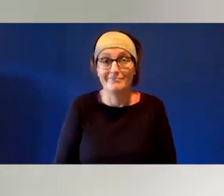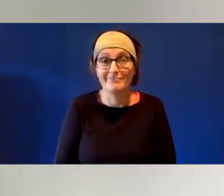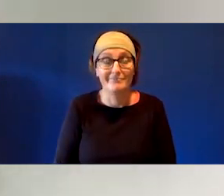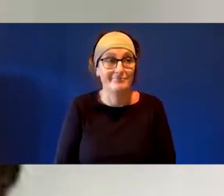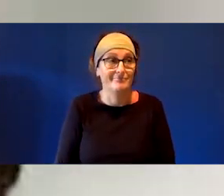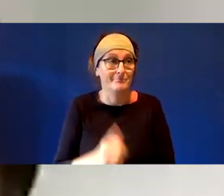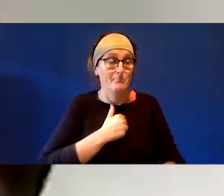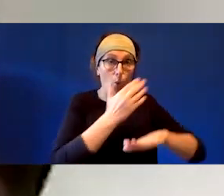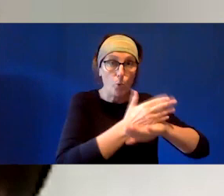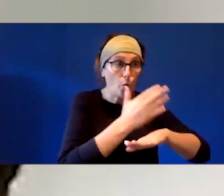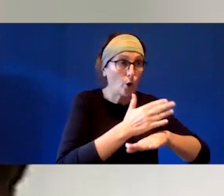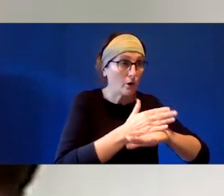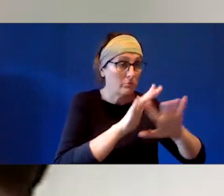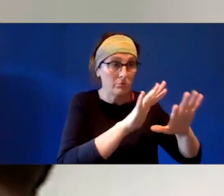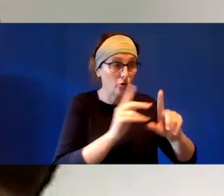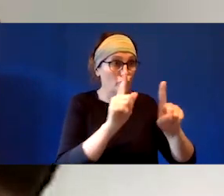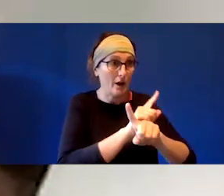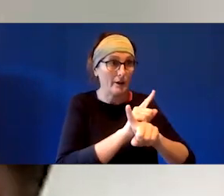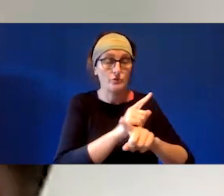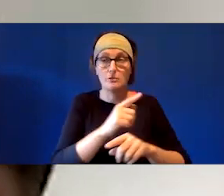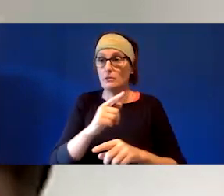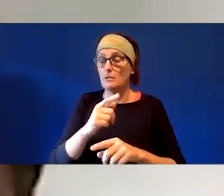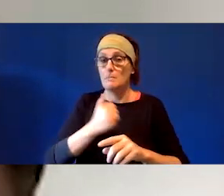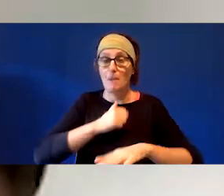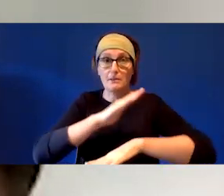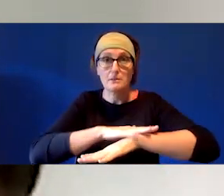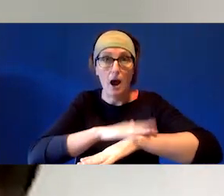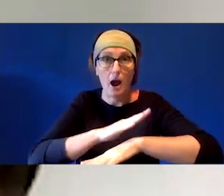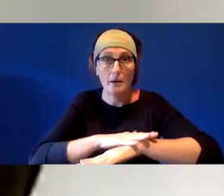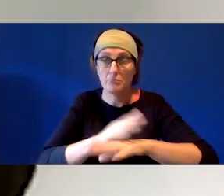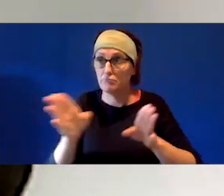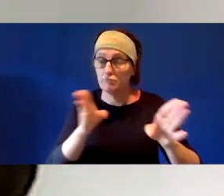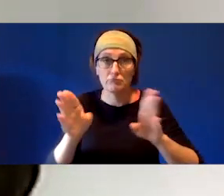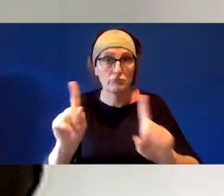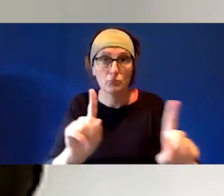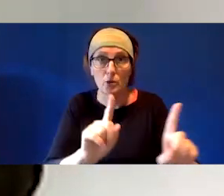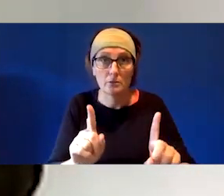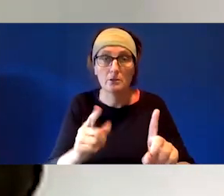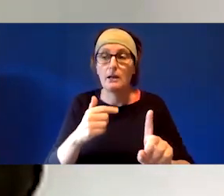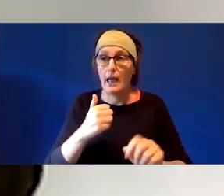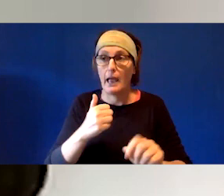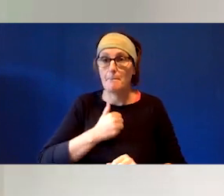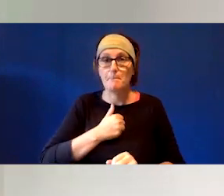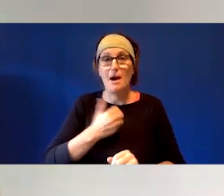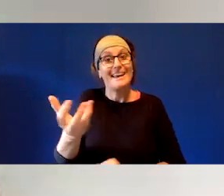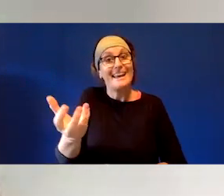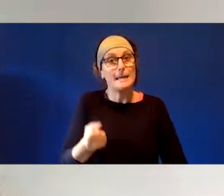I had to change my ideas about how I was going the prioritise my time, and I had to change my ideas about my income.